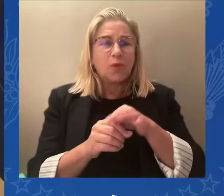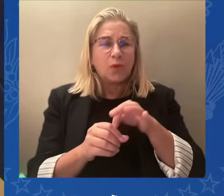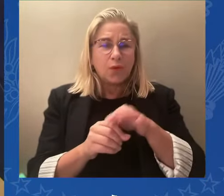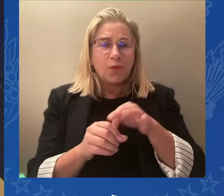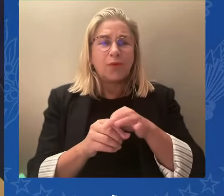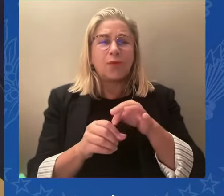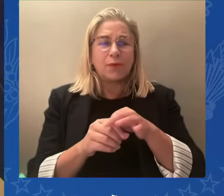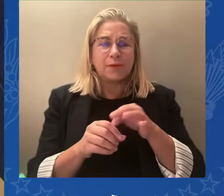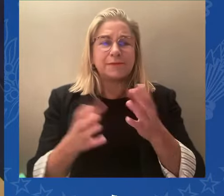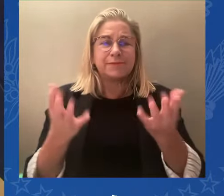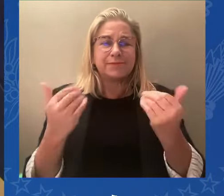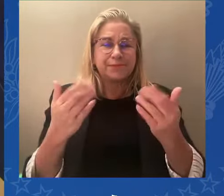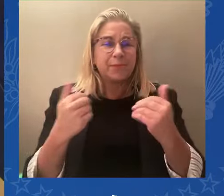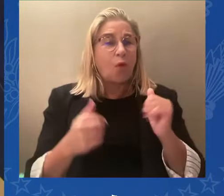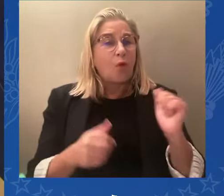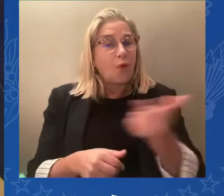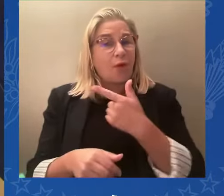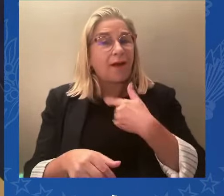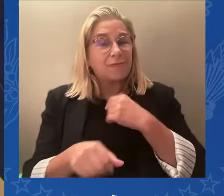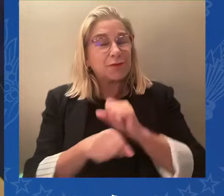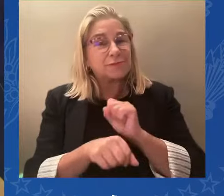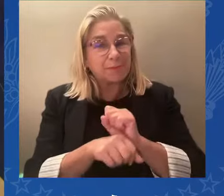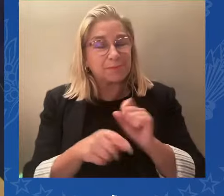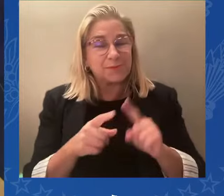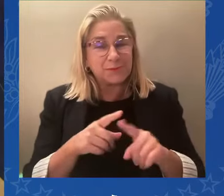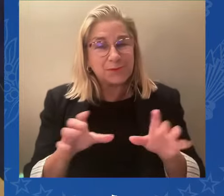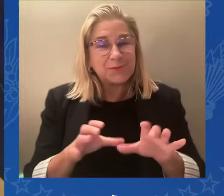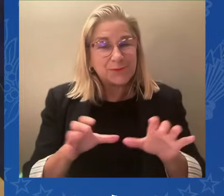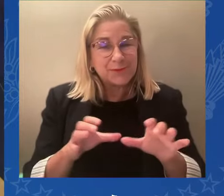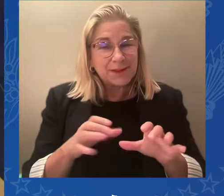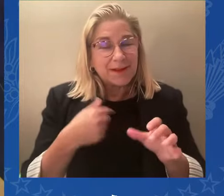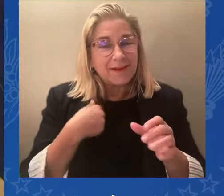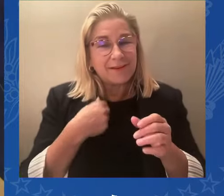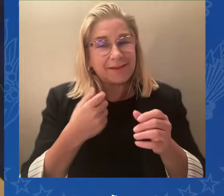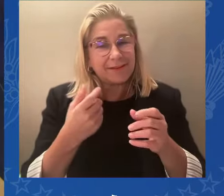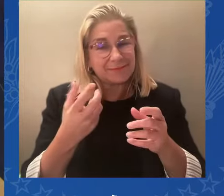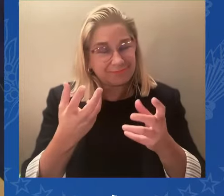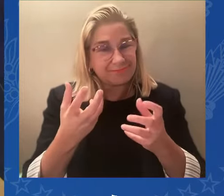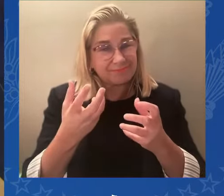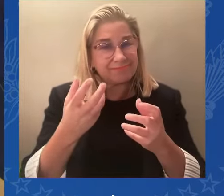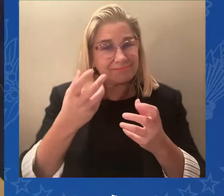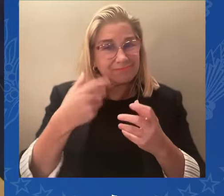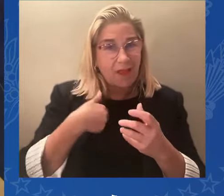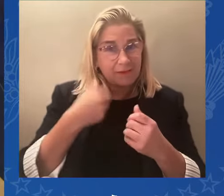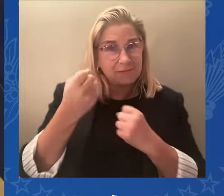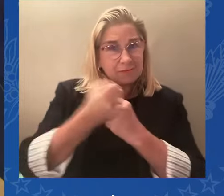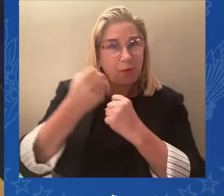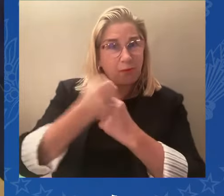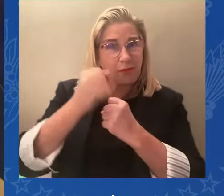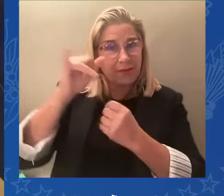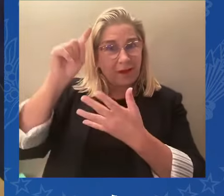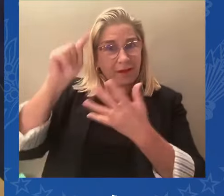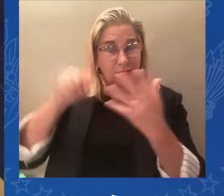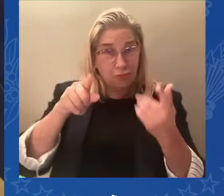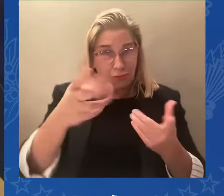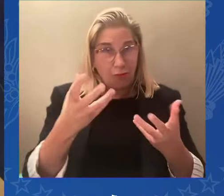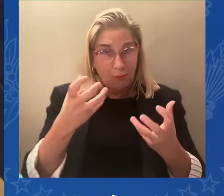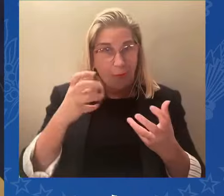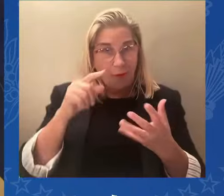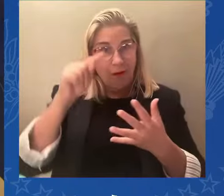and that’s why we know what we fight for. And when the CBC fights -- Audience: We win. The Vice President: -- we win. I thank you.